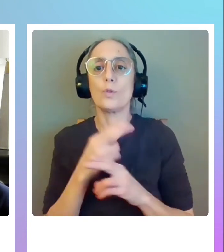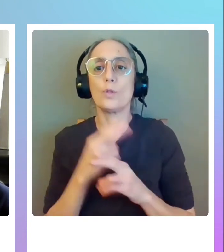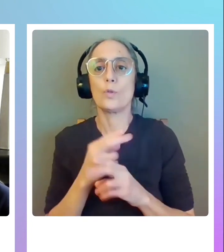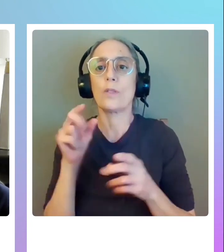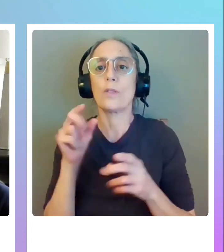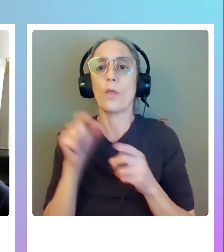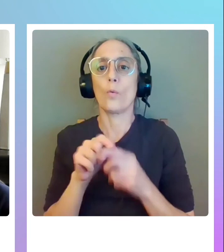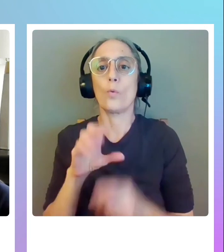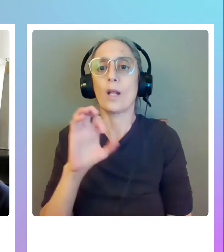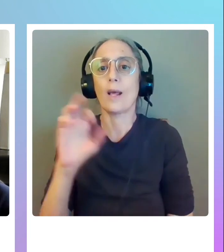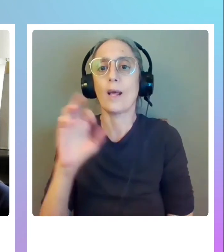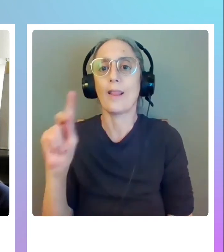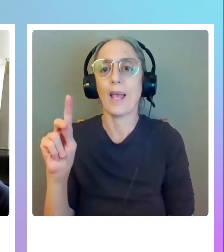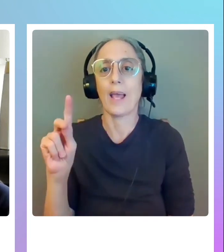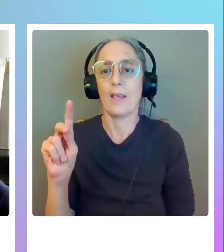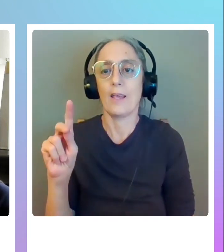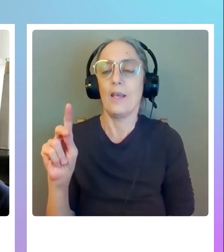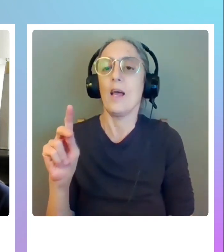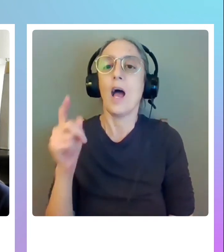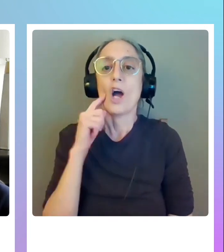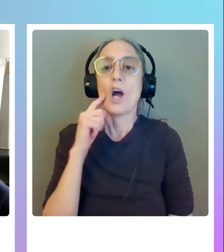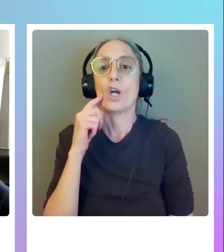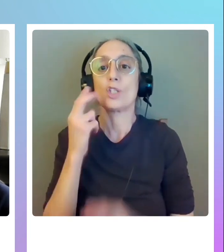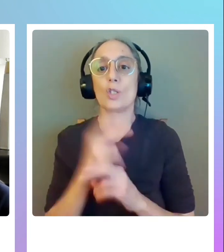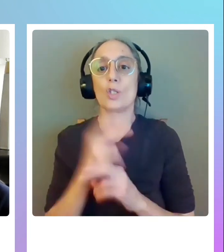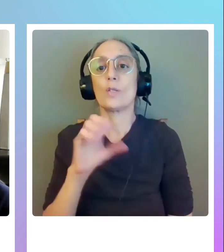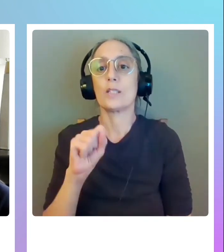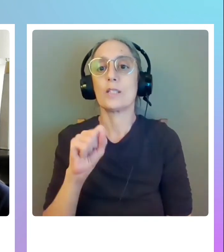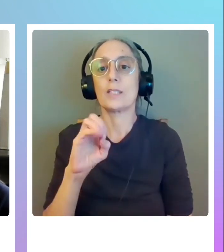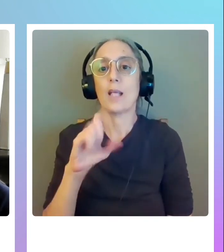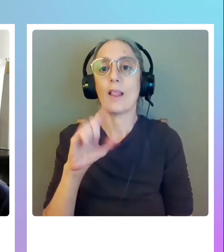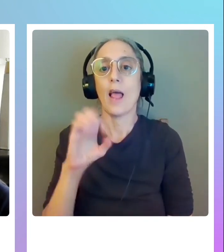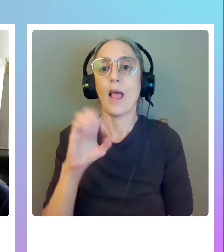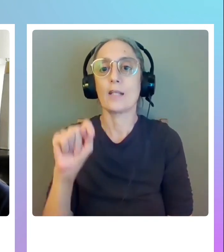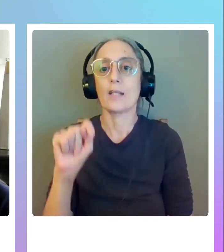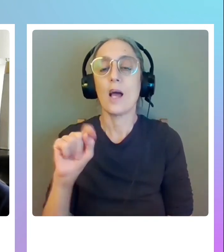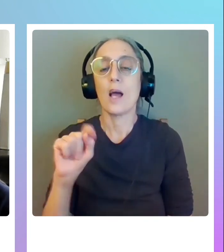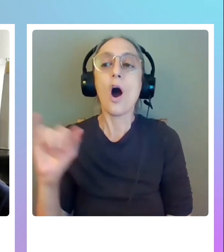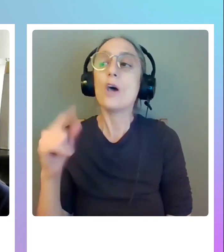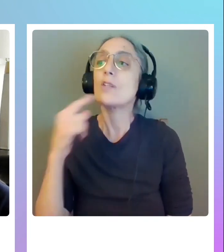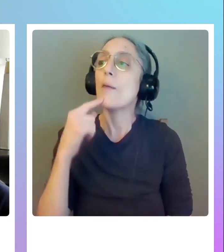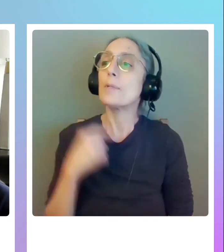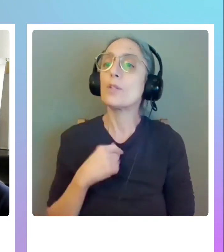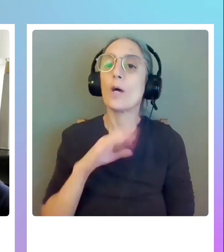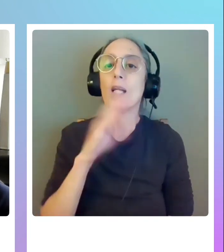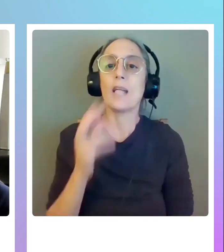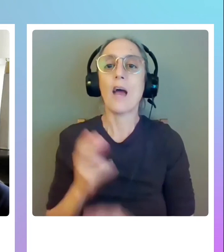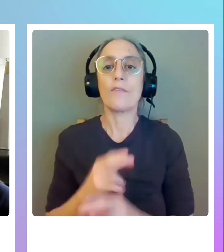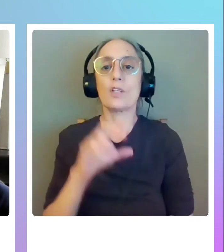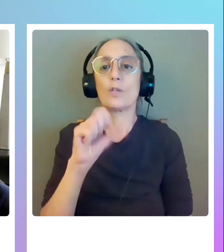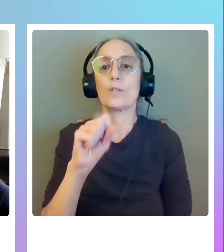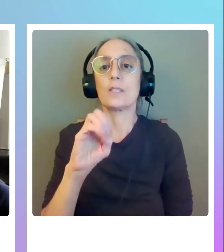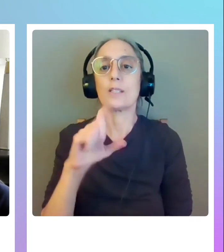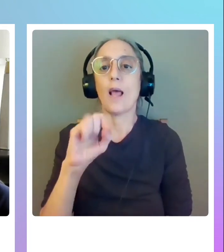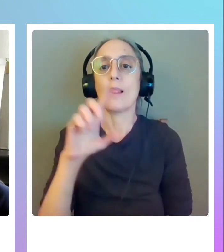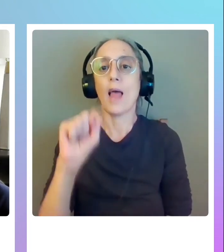I've heard to use select I've also been told never use select unless it's for a less or something like that.